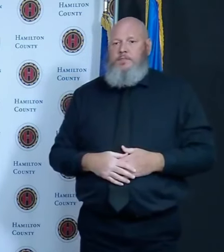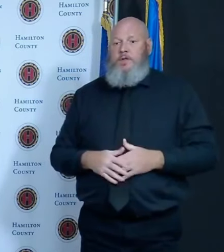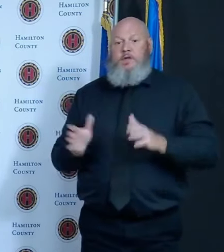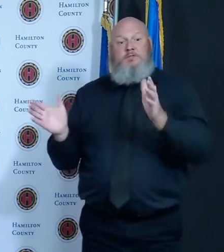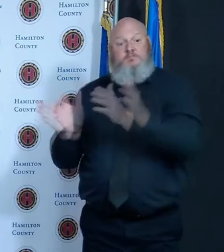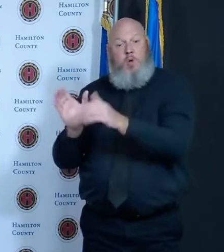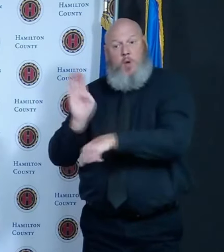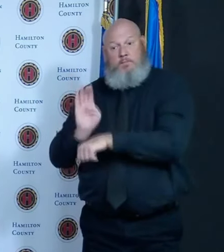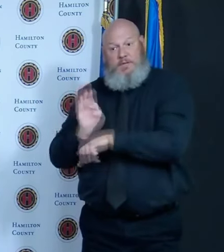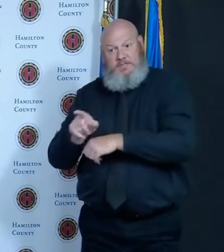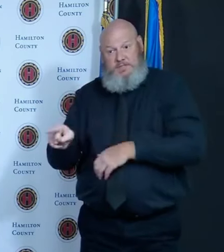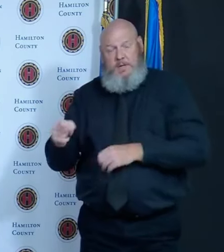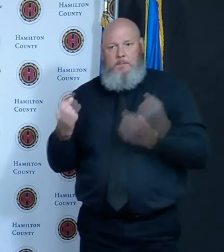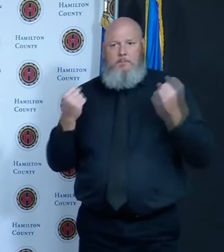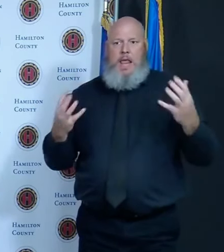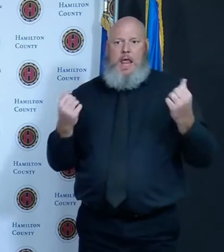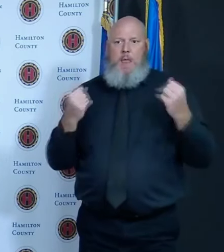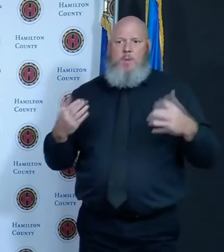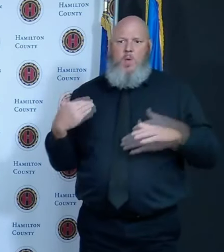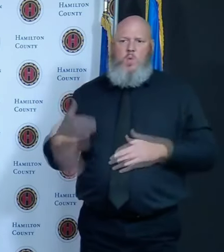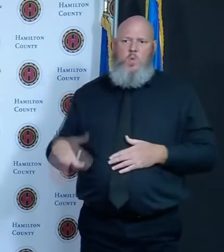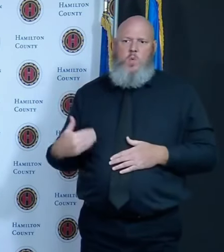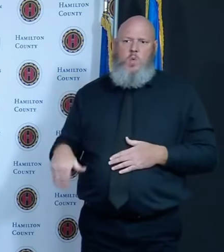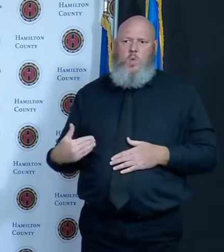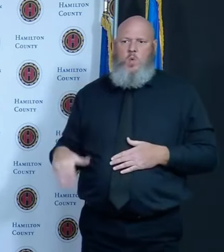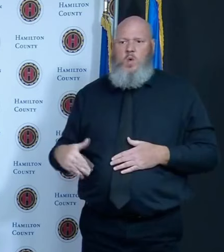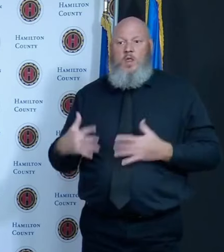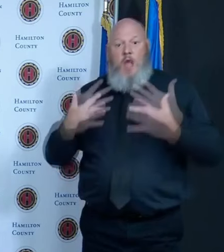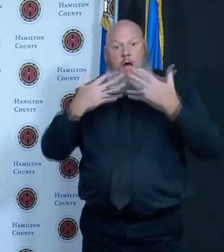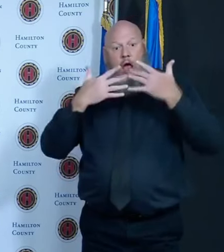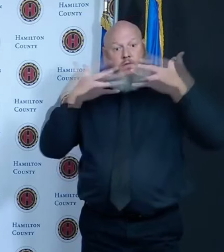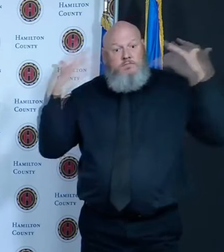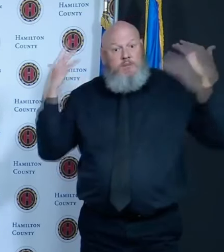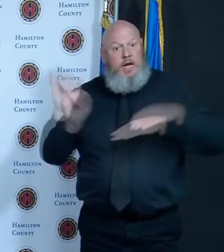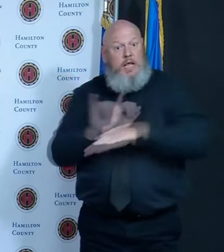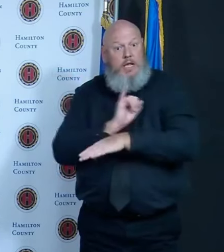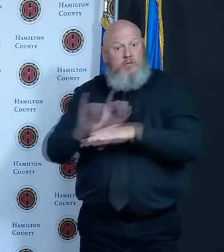hospitality industry when you think of restaurants and bars we all know this